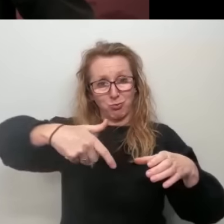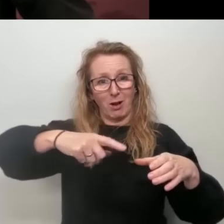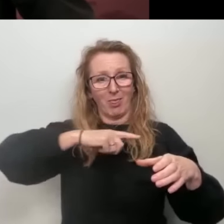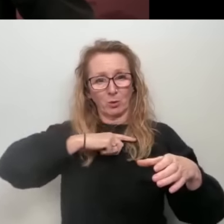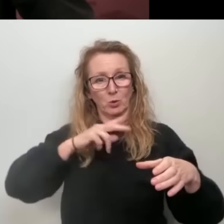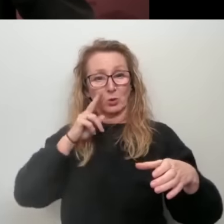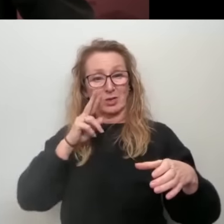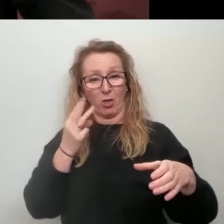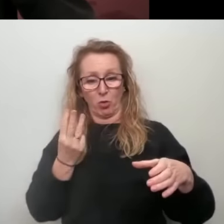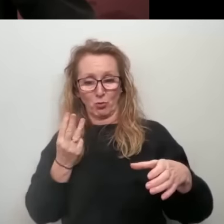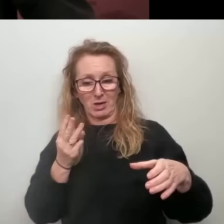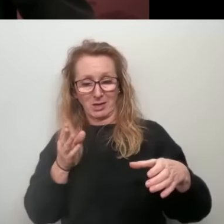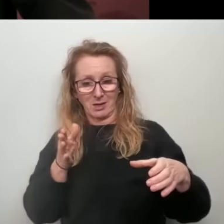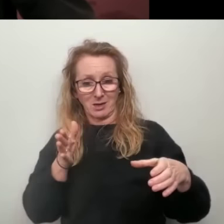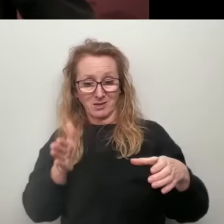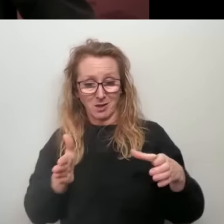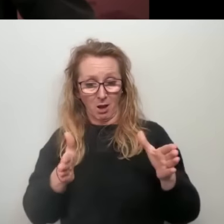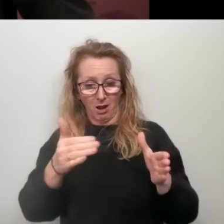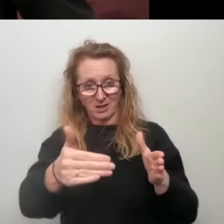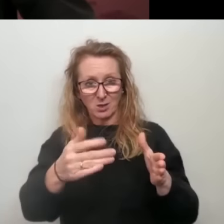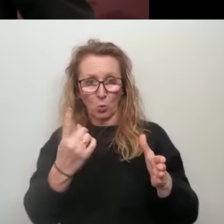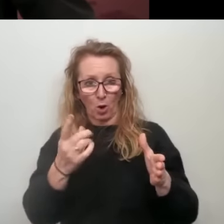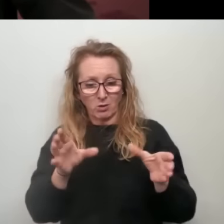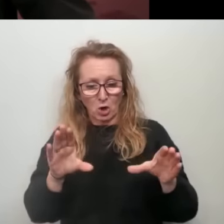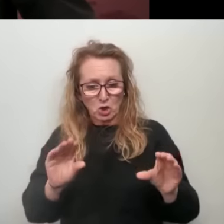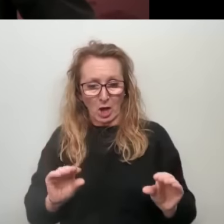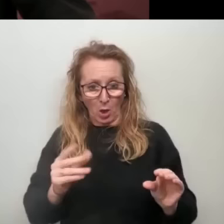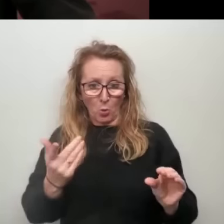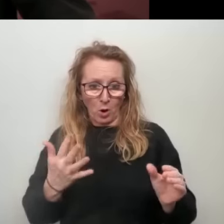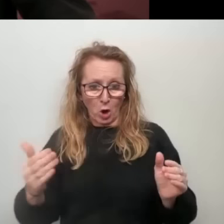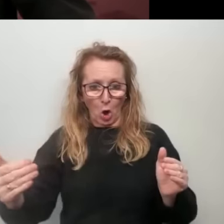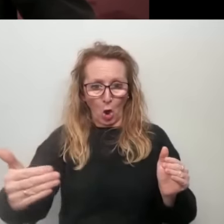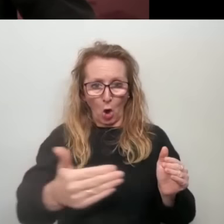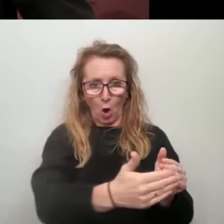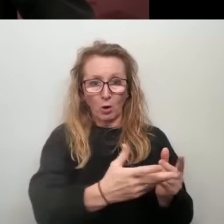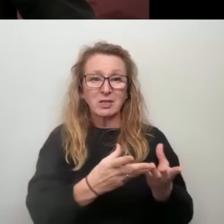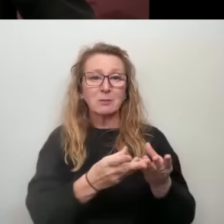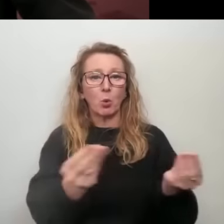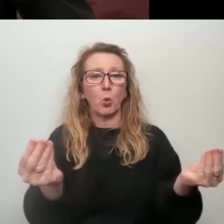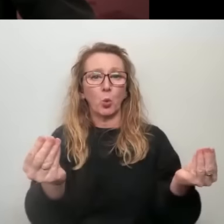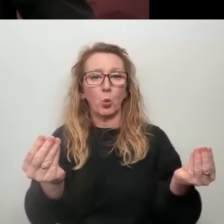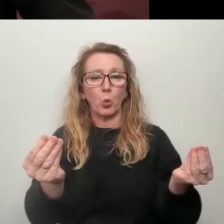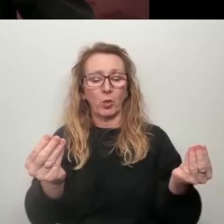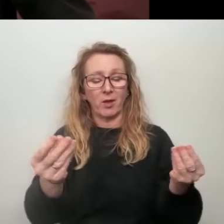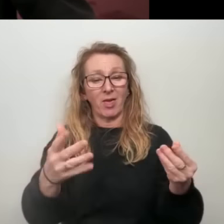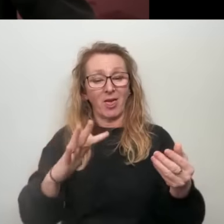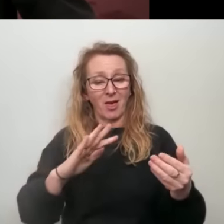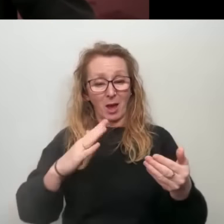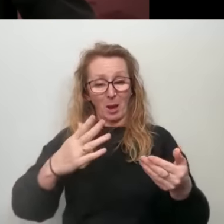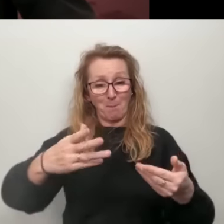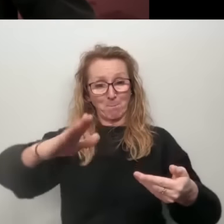and one long face are relatively smooth. And then the back face of many of the castings is very,